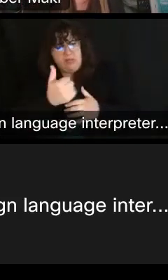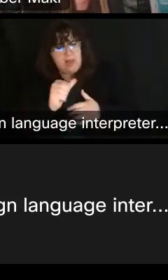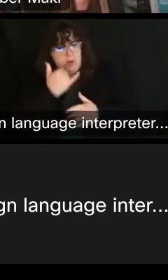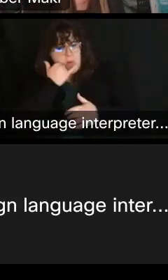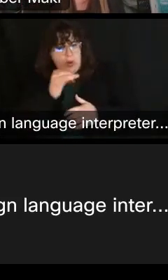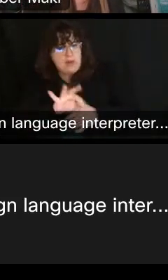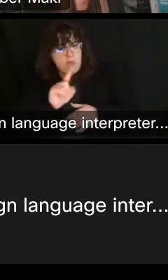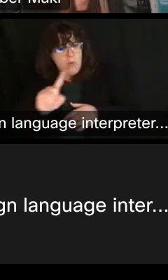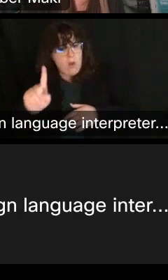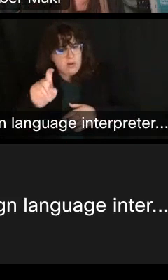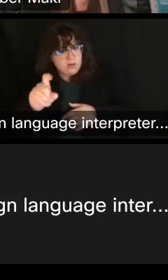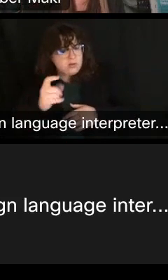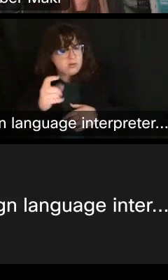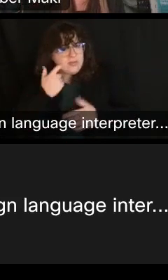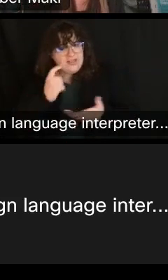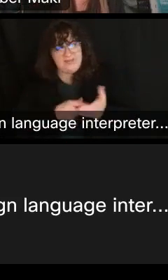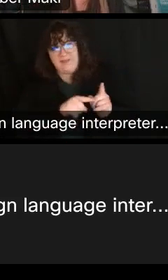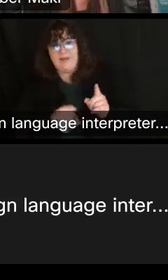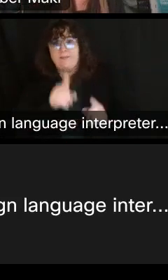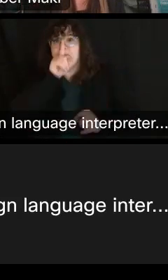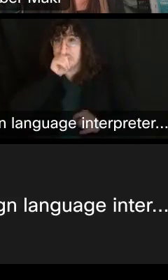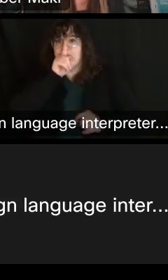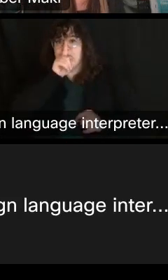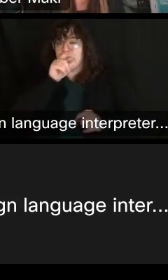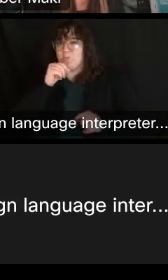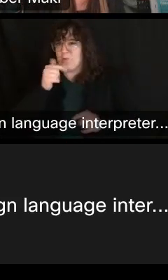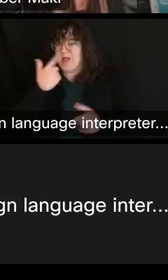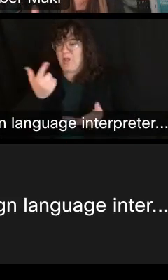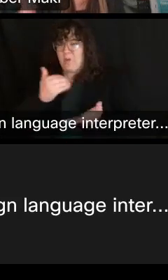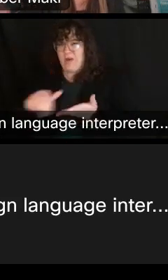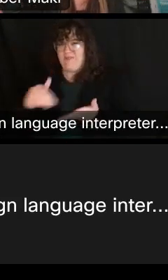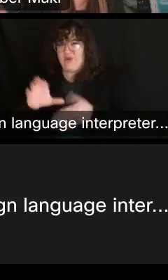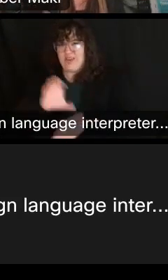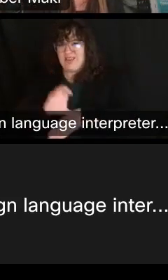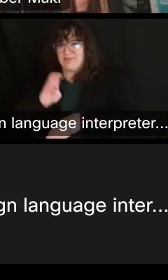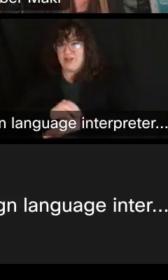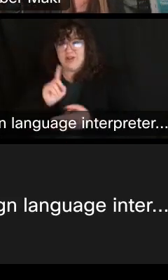they don't tell the waiver case manager about this until it's kind of too late.